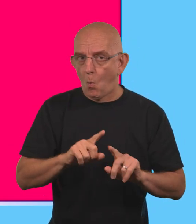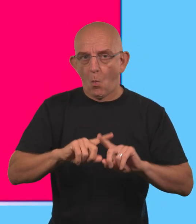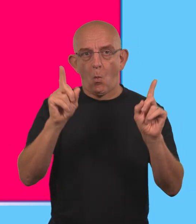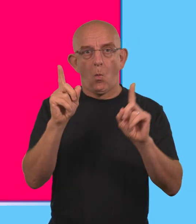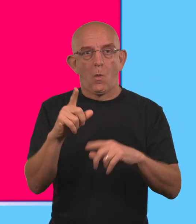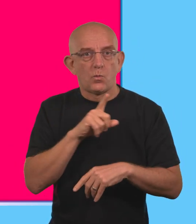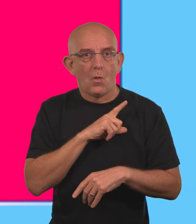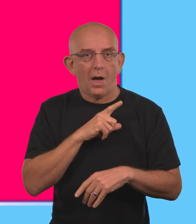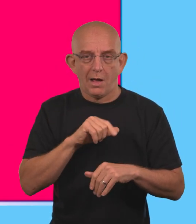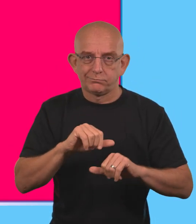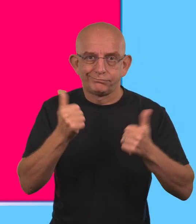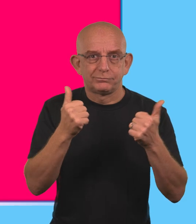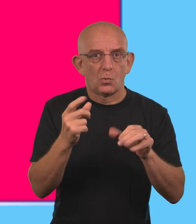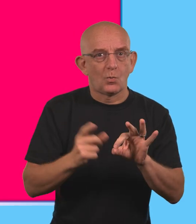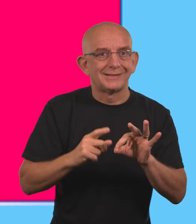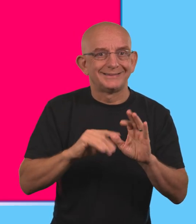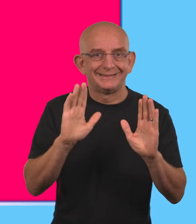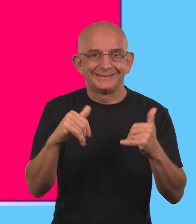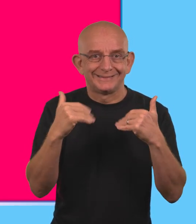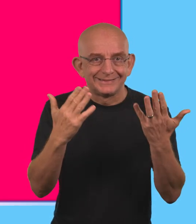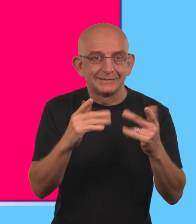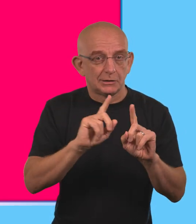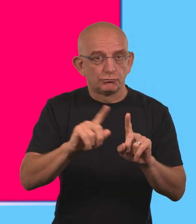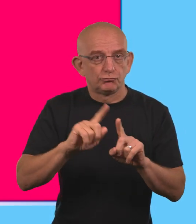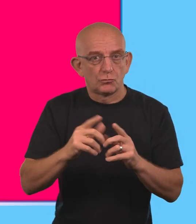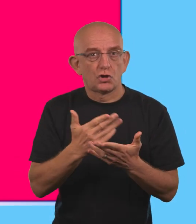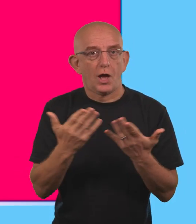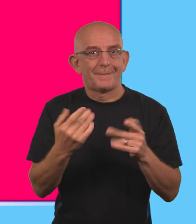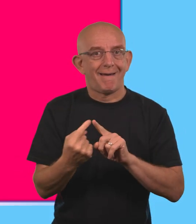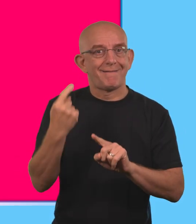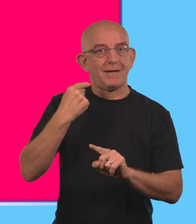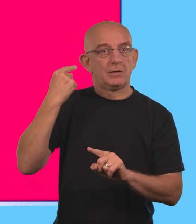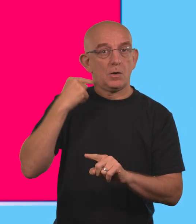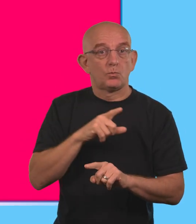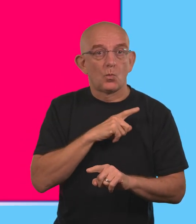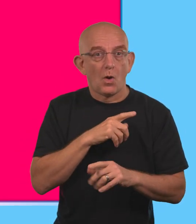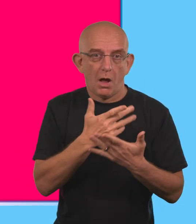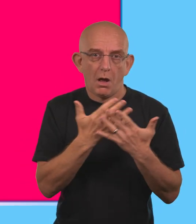really unique in terms of quality and the kinds of games we had before, because what